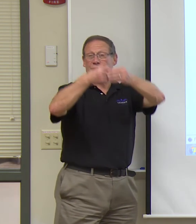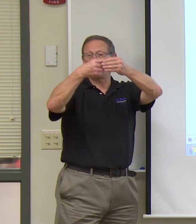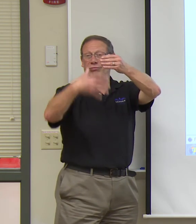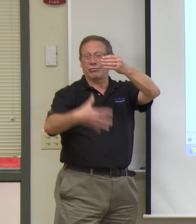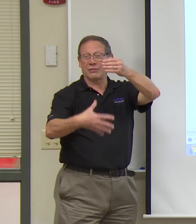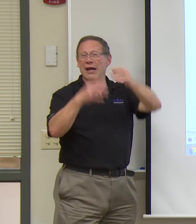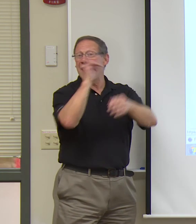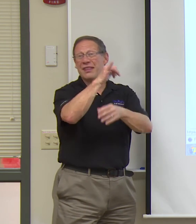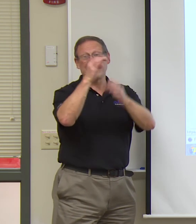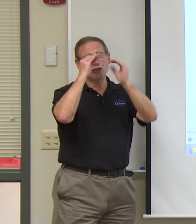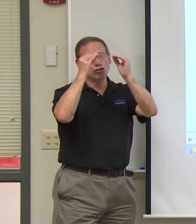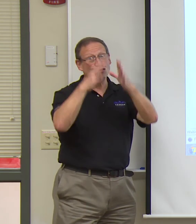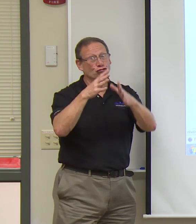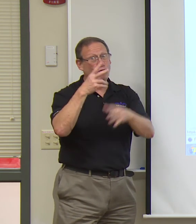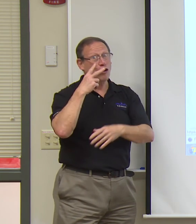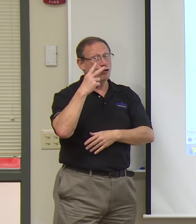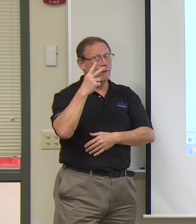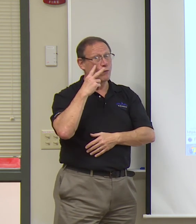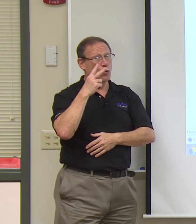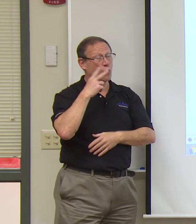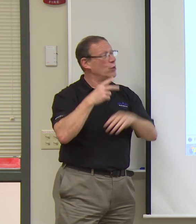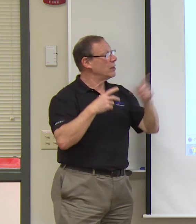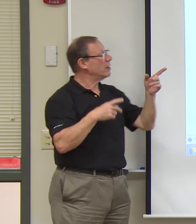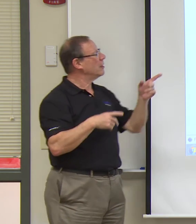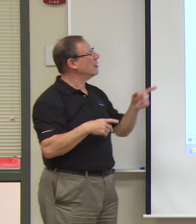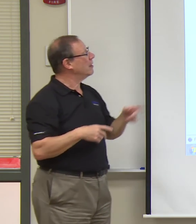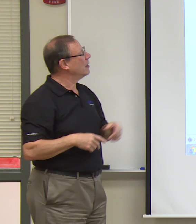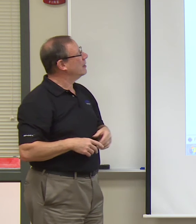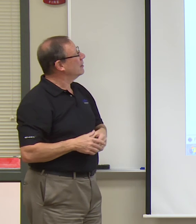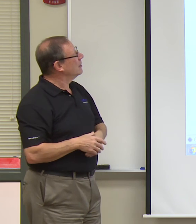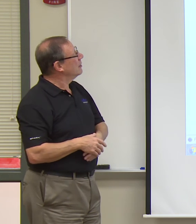but straight to the-- straight to that assignment.